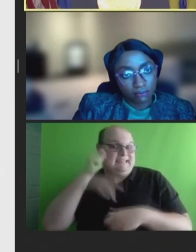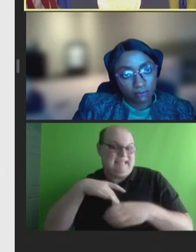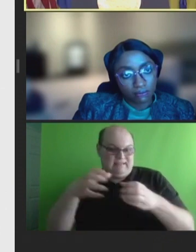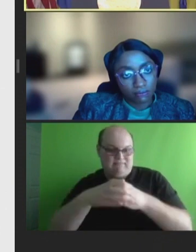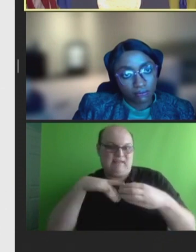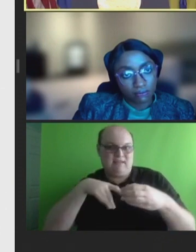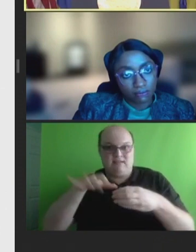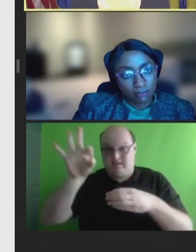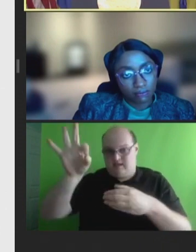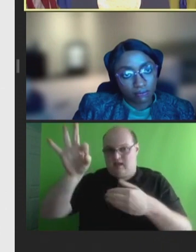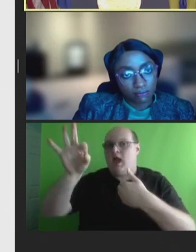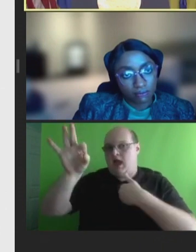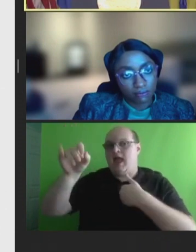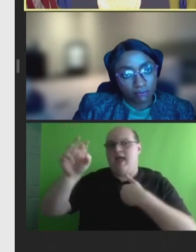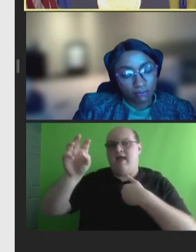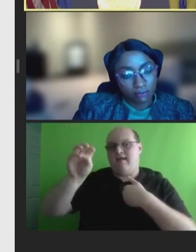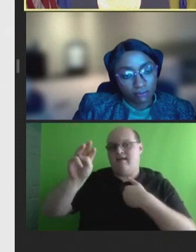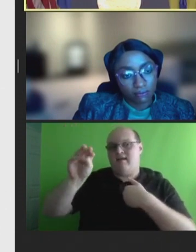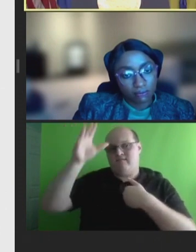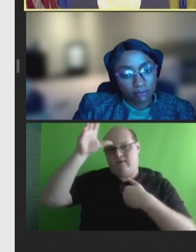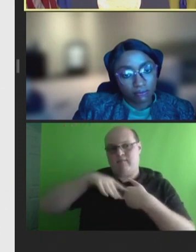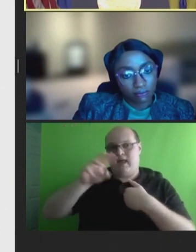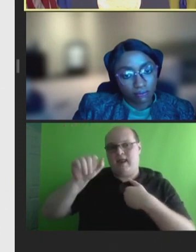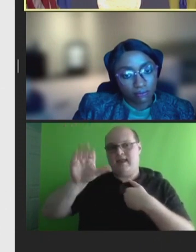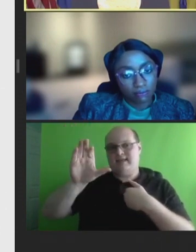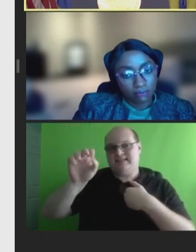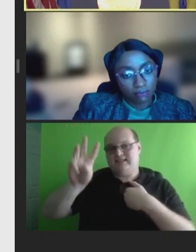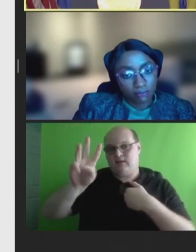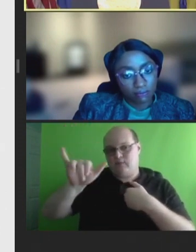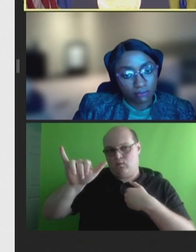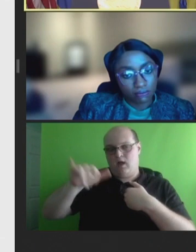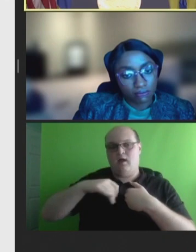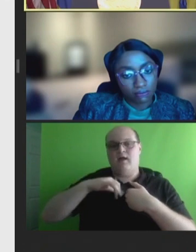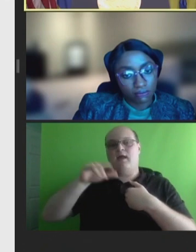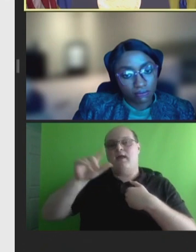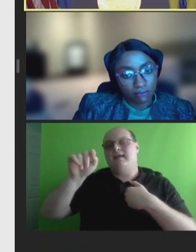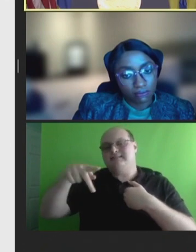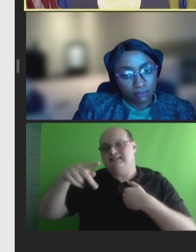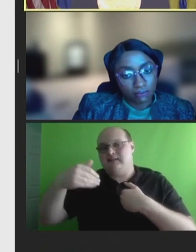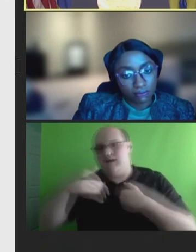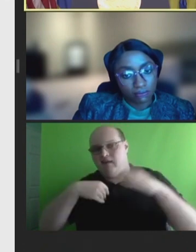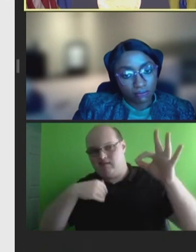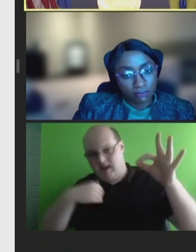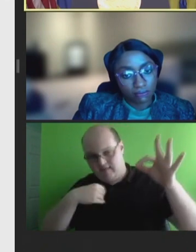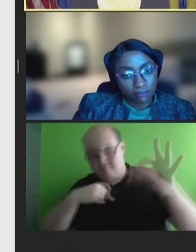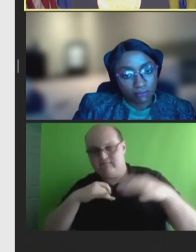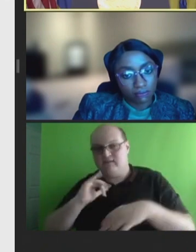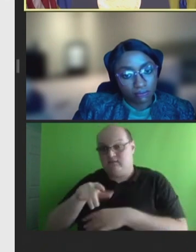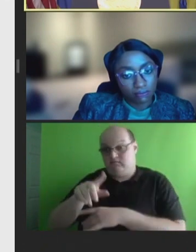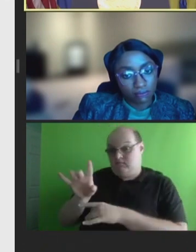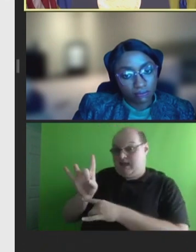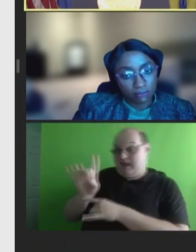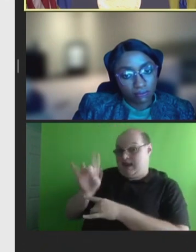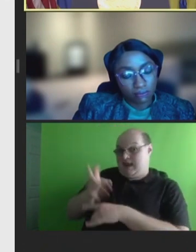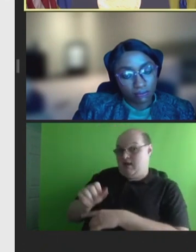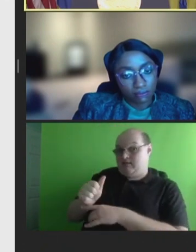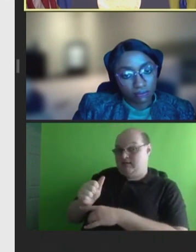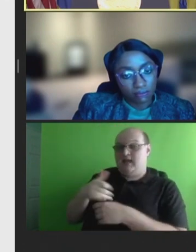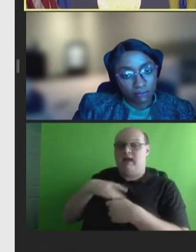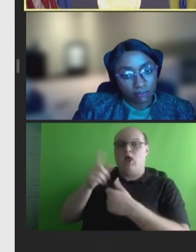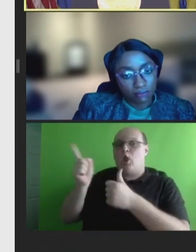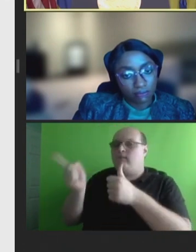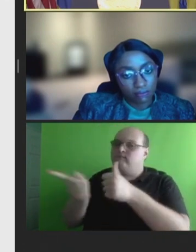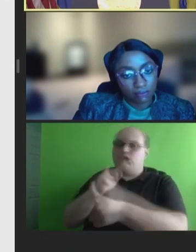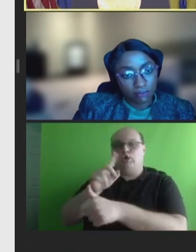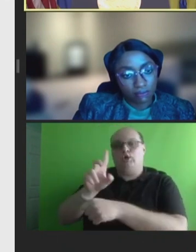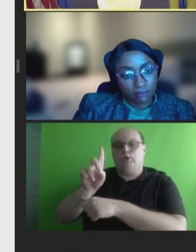MenACWY and also, Tdap, and then about 8 in 10 have had their first dose of HPV vaccine.